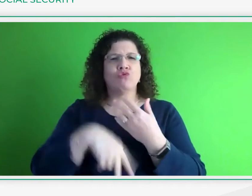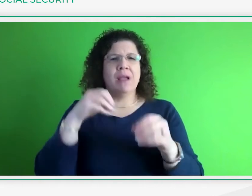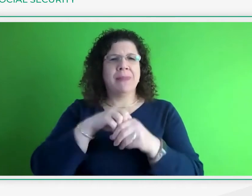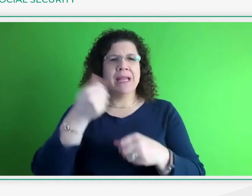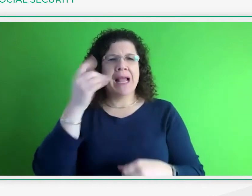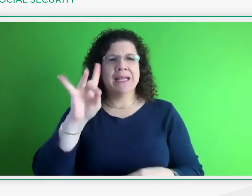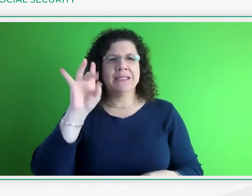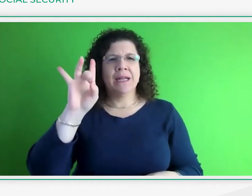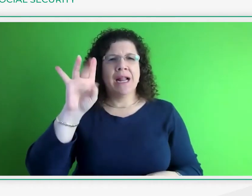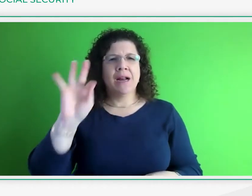This was in 1889.